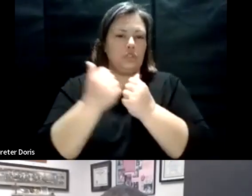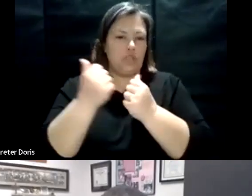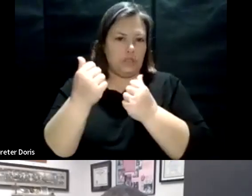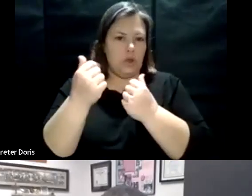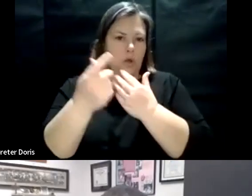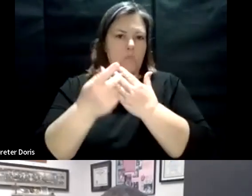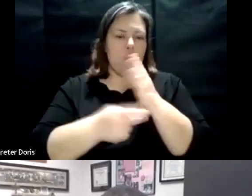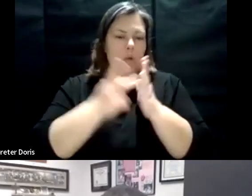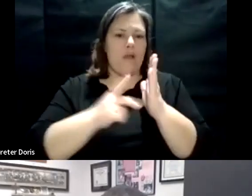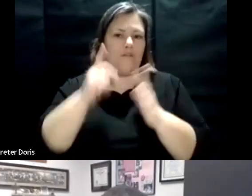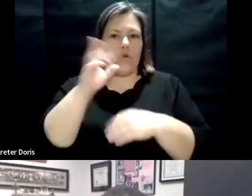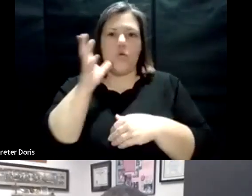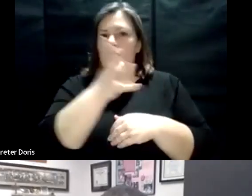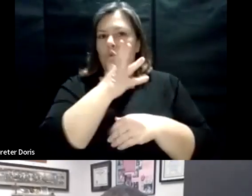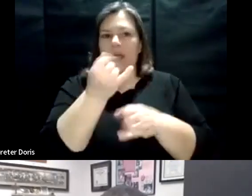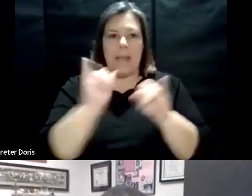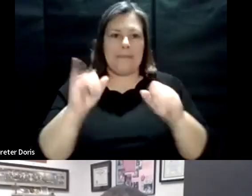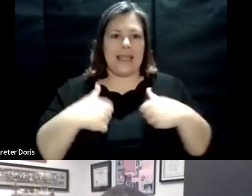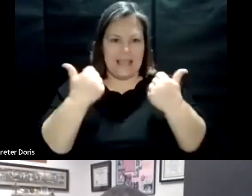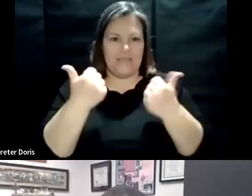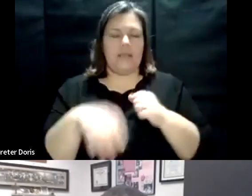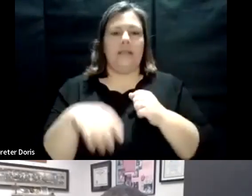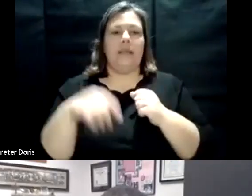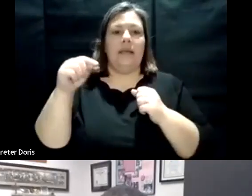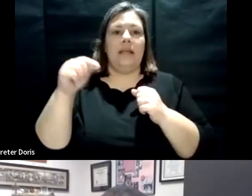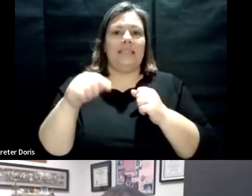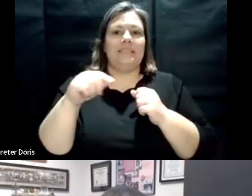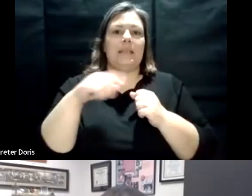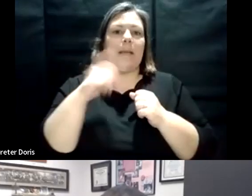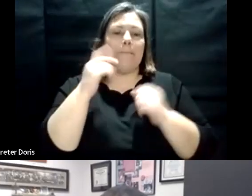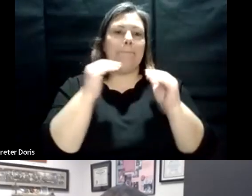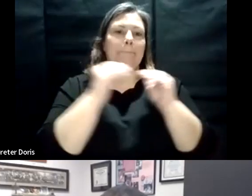I am with April, which is the associations of programs for rural independence. I am with APRIL an associations for programs for rural independent living.